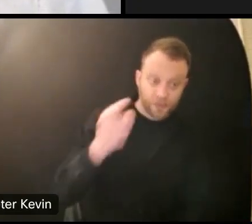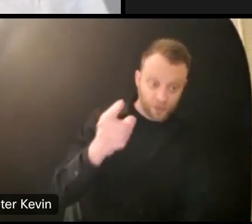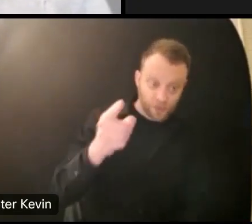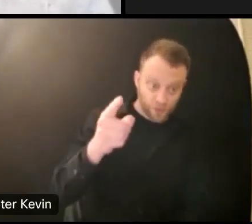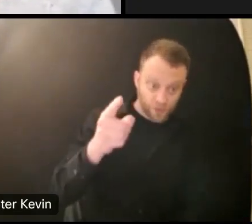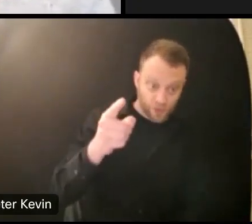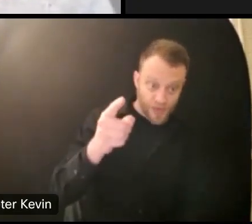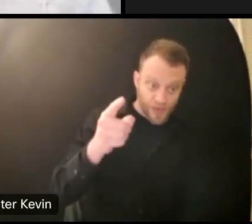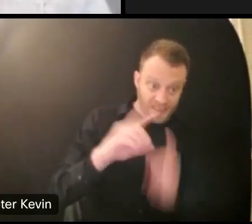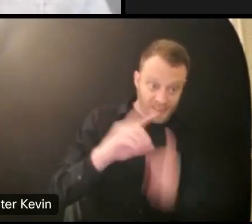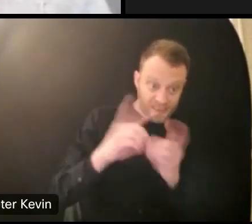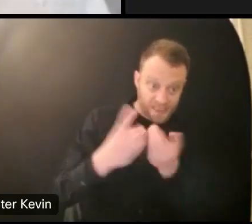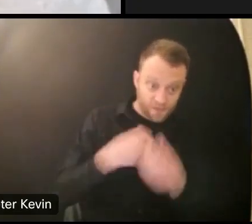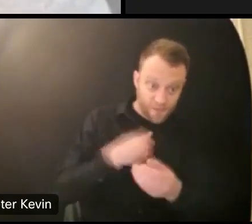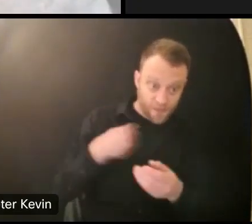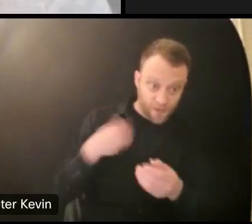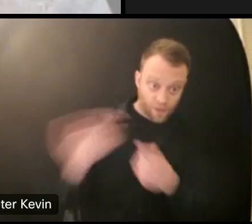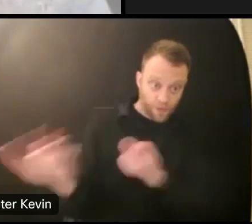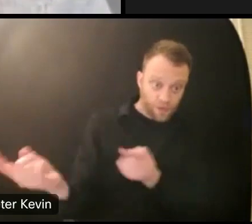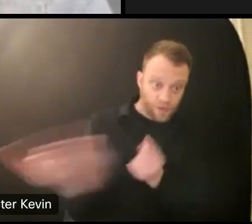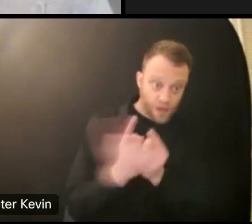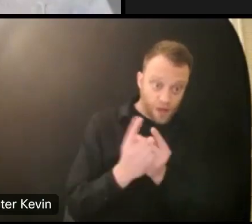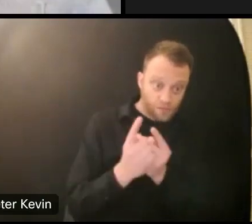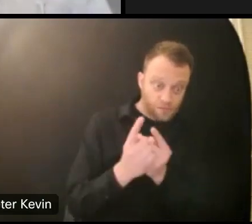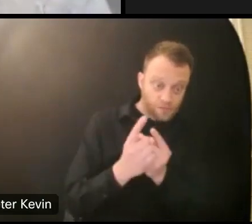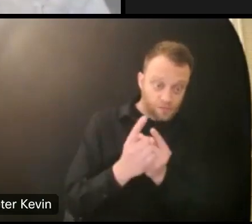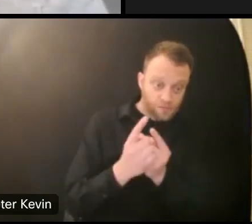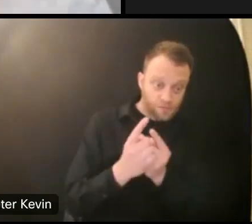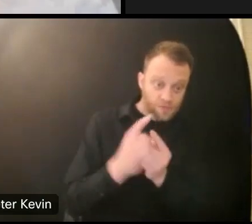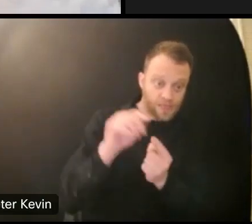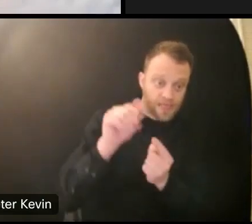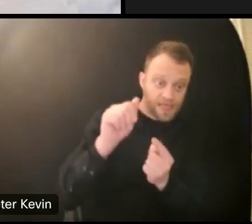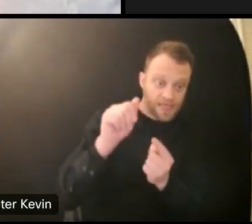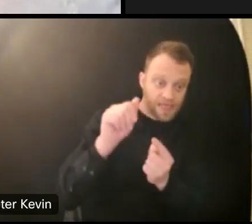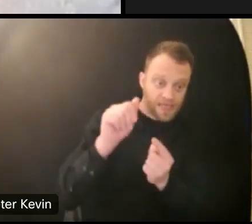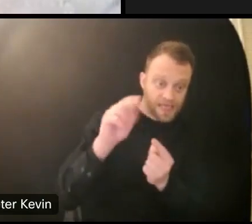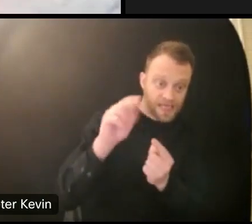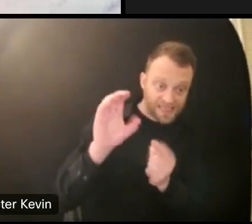a month or whenever they're being held and you vote. And as a result of this, and I want